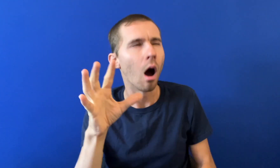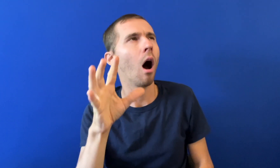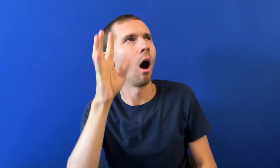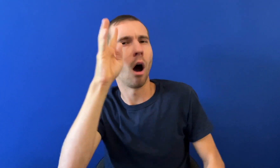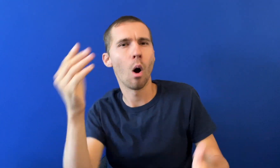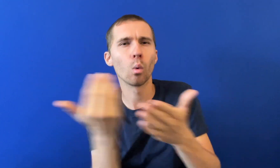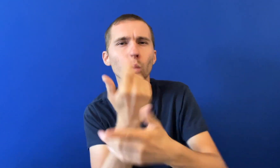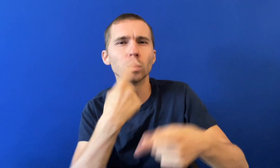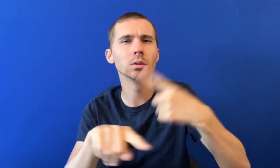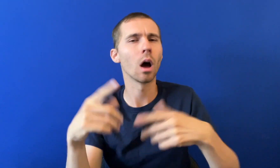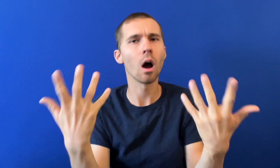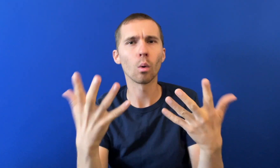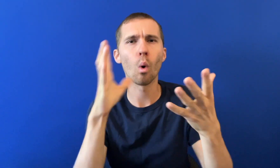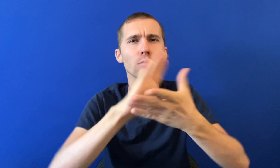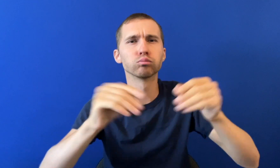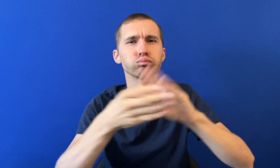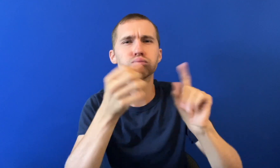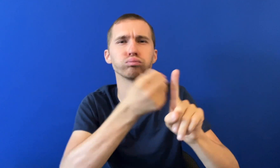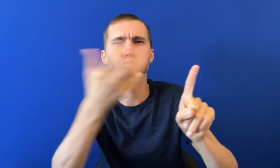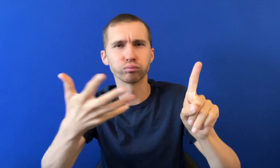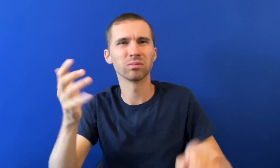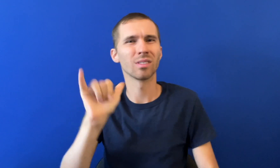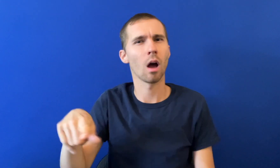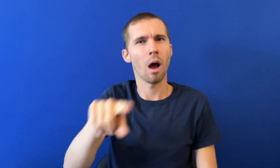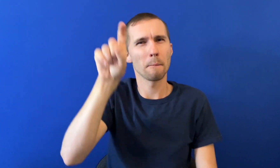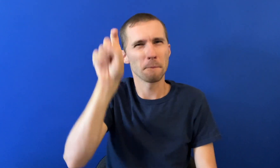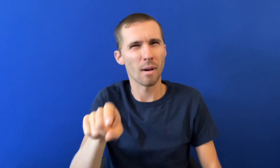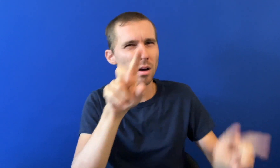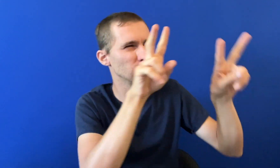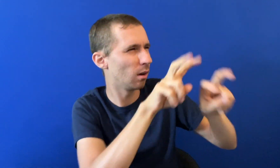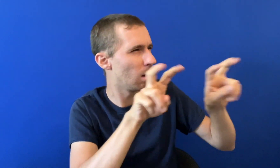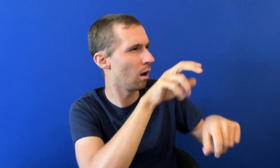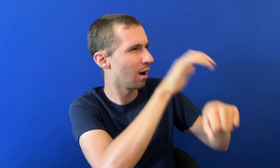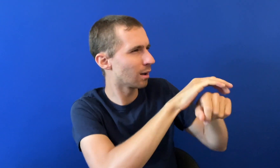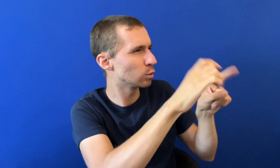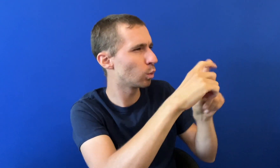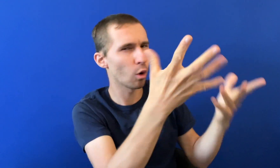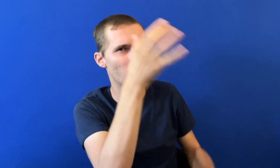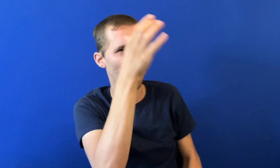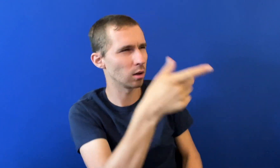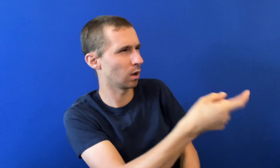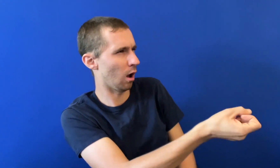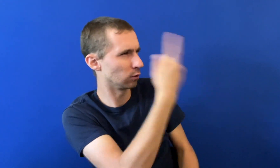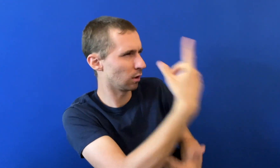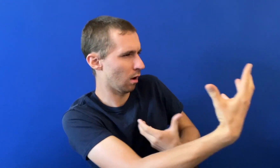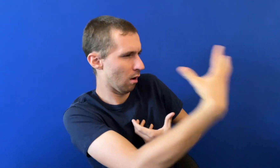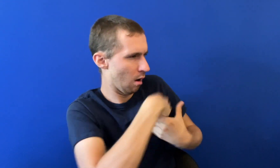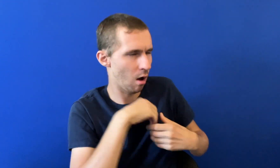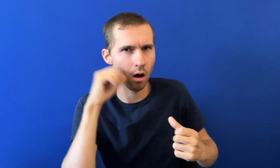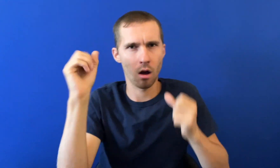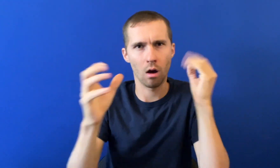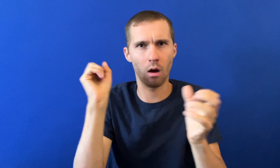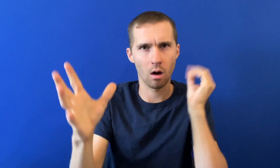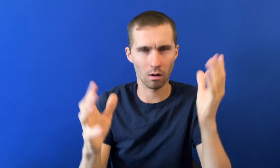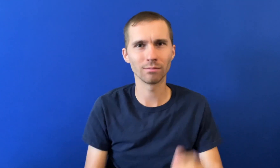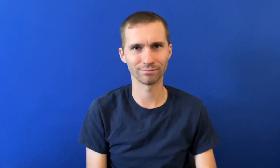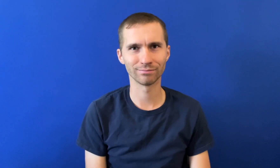When students create new signs or ASL stories based on the English terms, they must first analyze and understand that English term or concept.